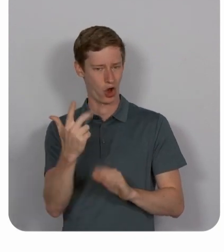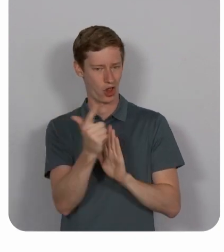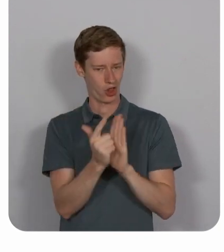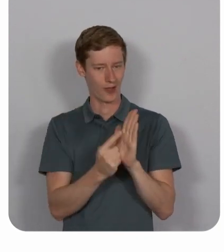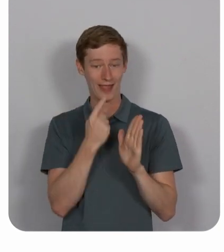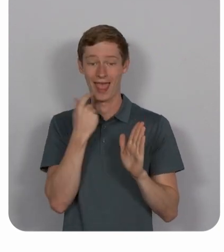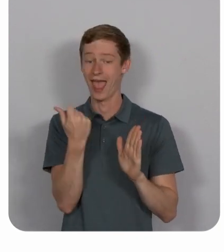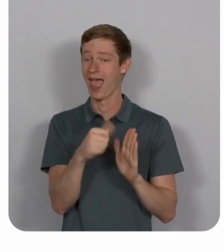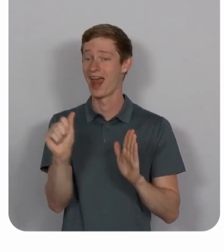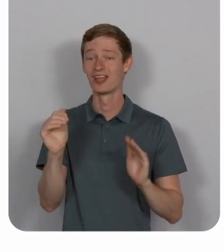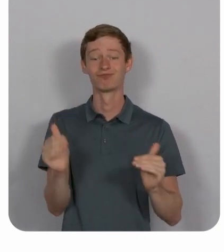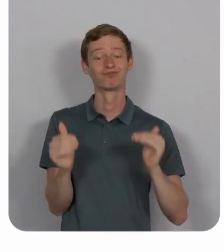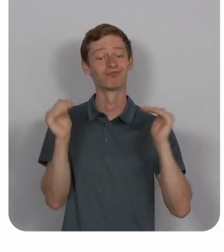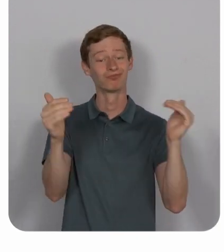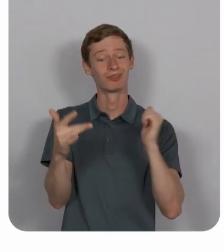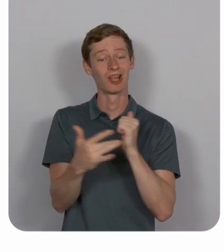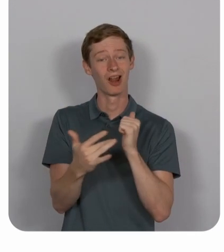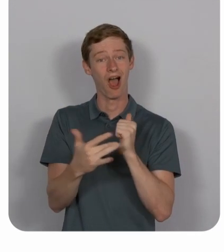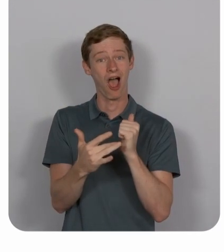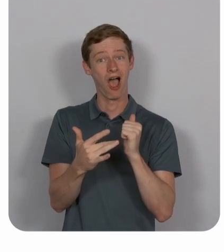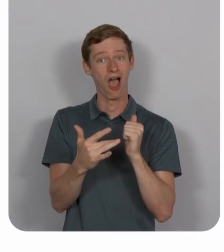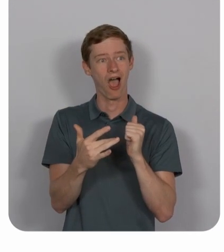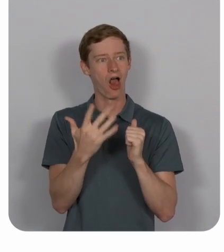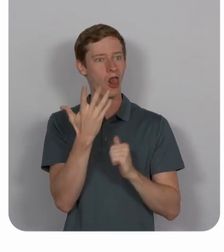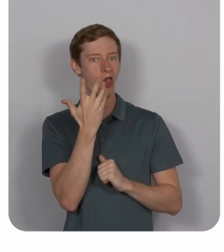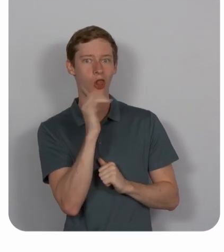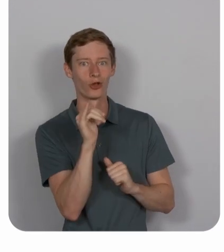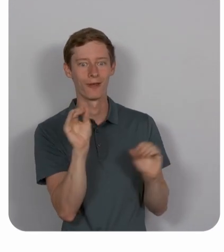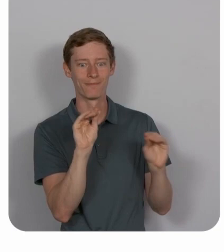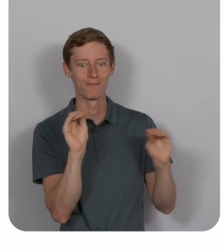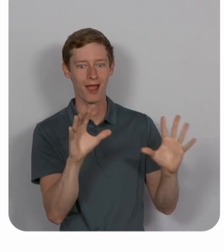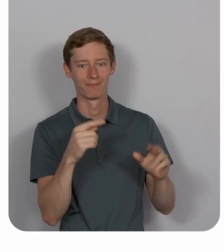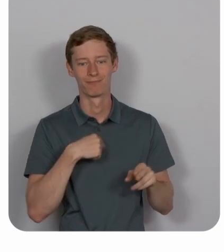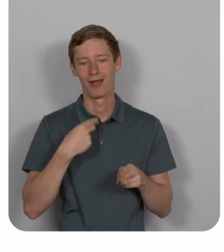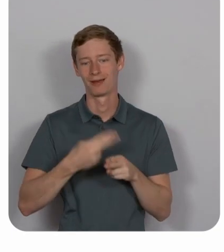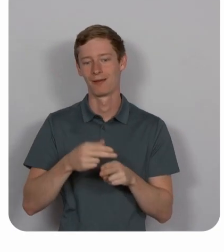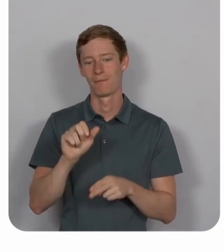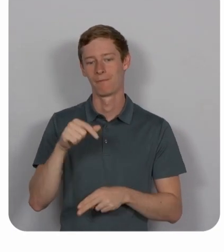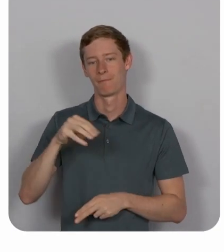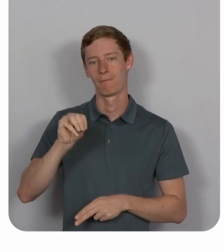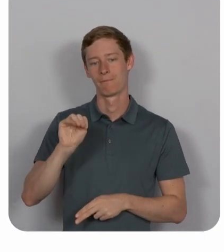advanced technology is indistinguishable from magic” My name is Miqdad Jaffer.